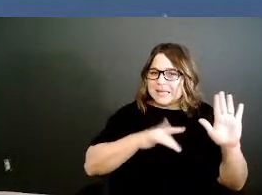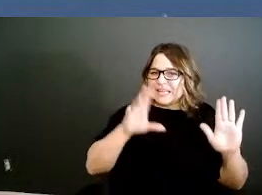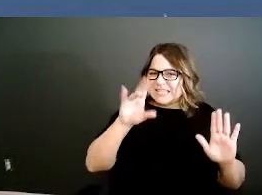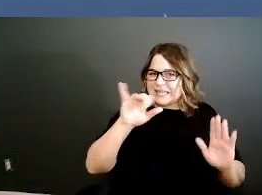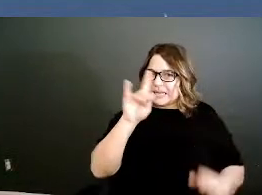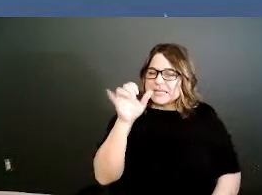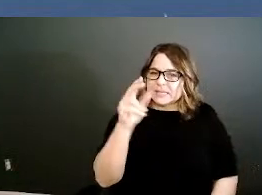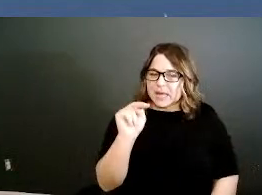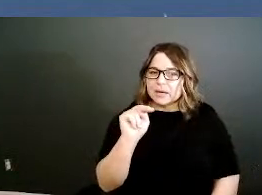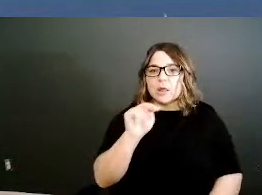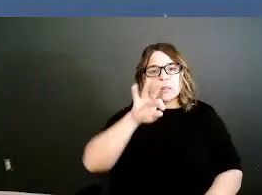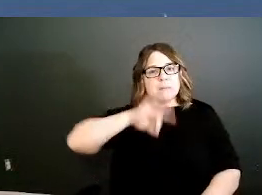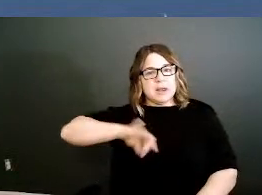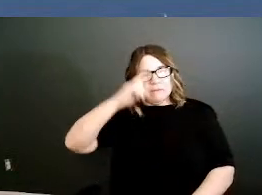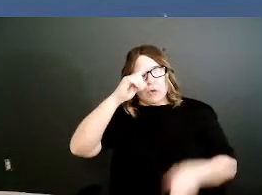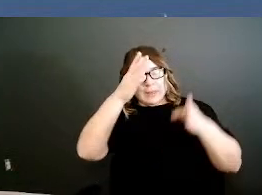IMMIGRANTS AND REFUGEES ARE ESSENTIAL WORKERS.